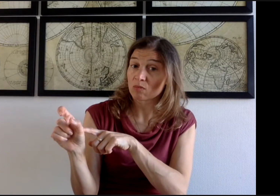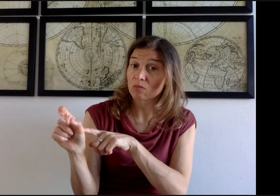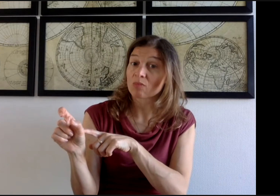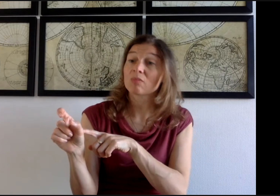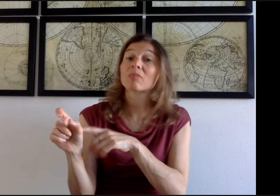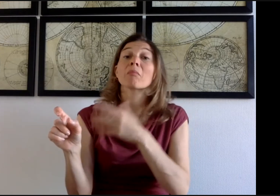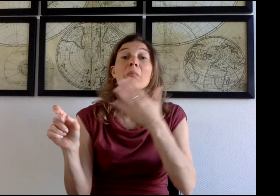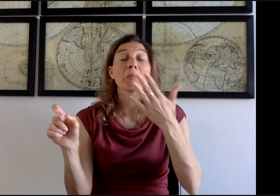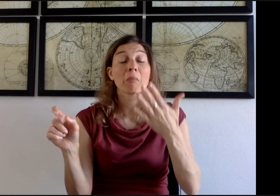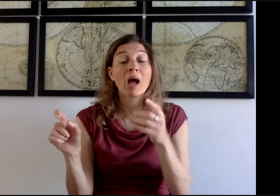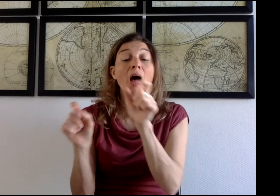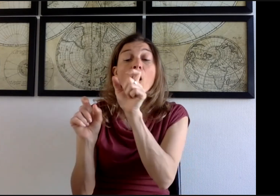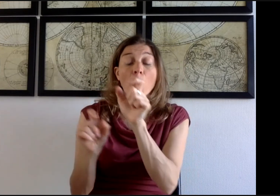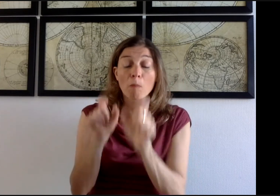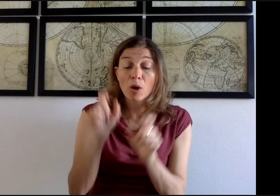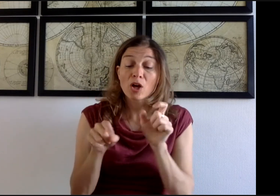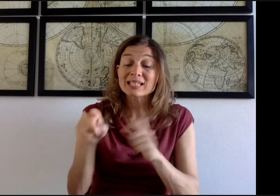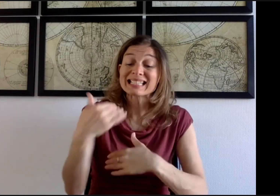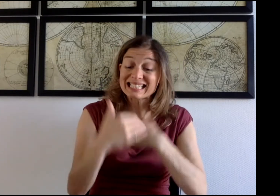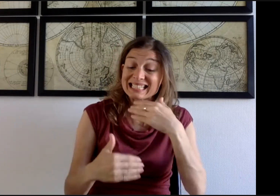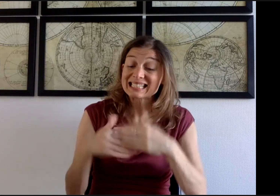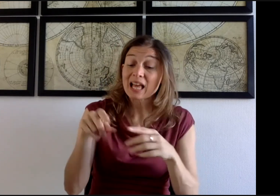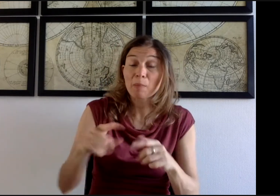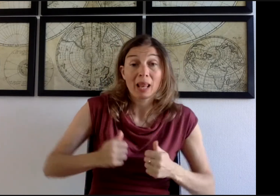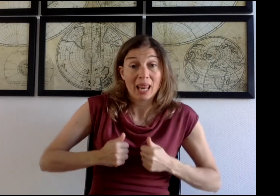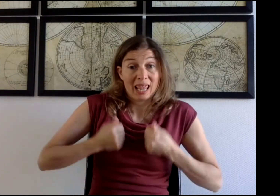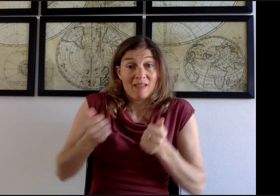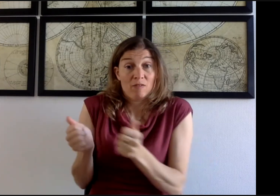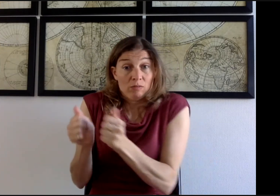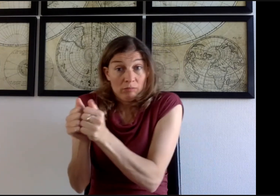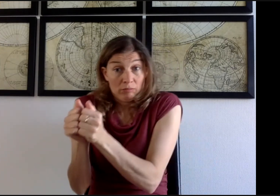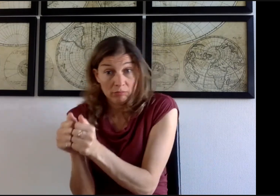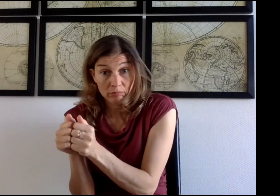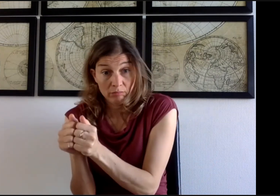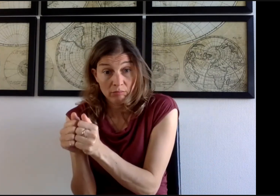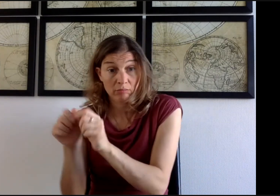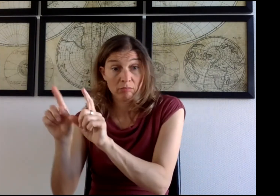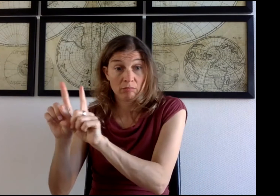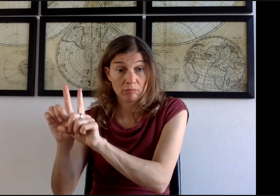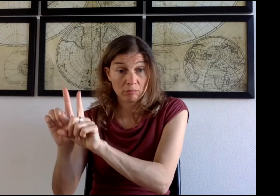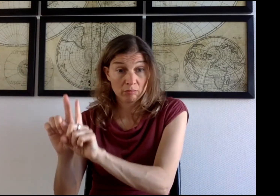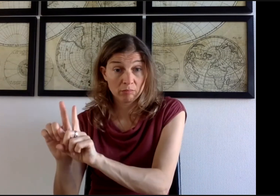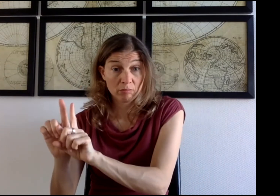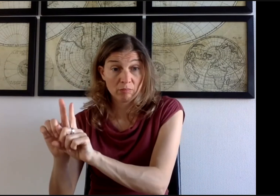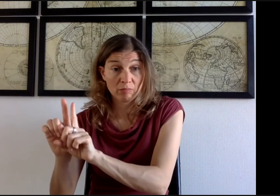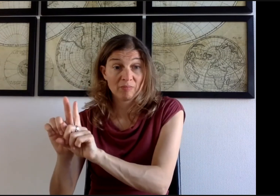by this provisional measures which means that our families